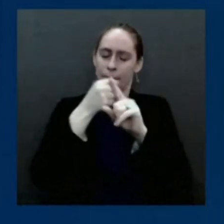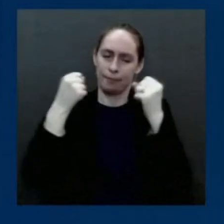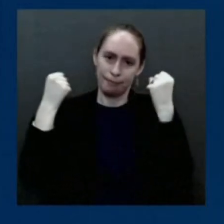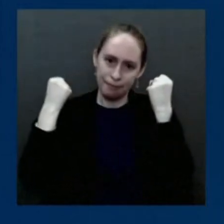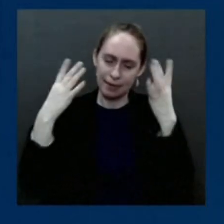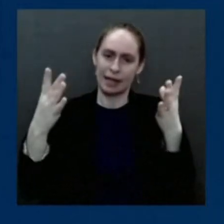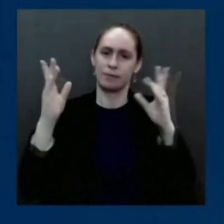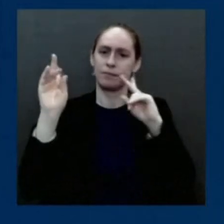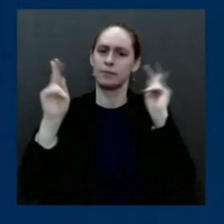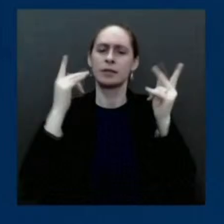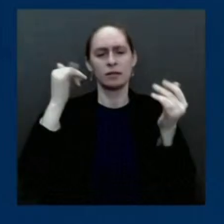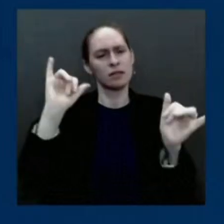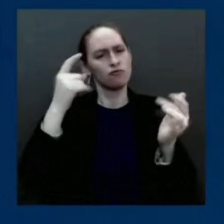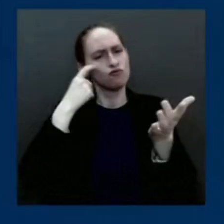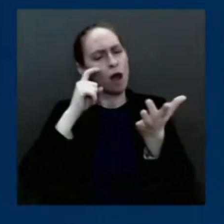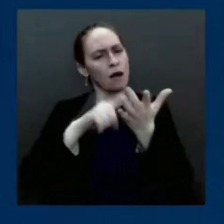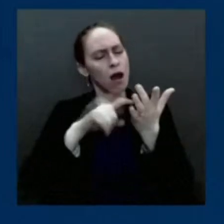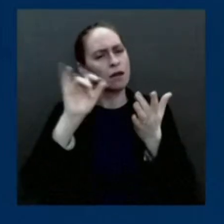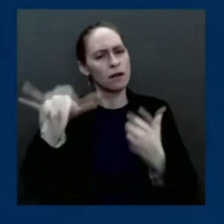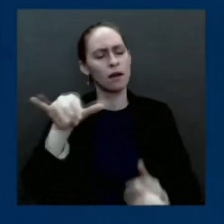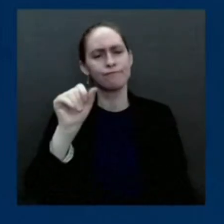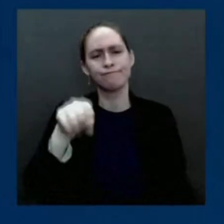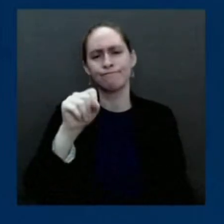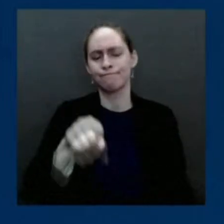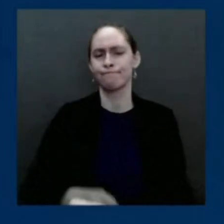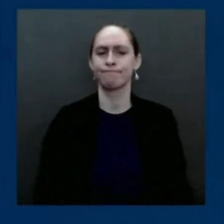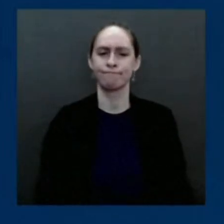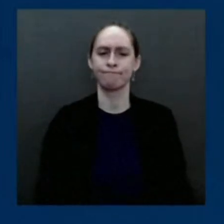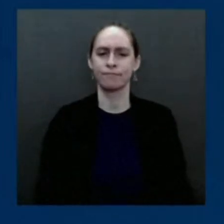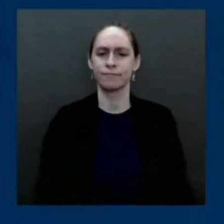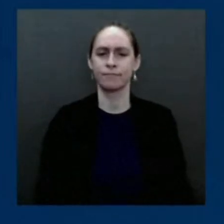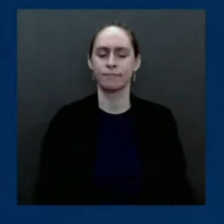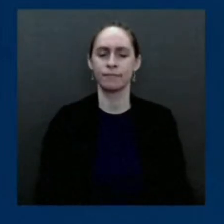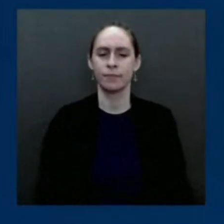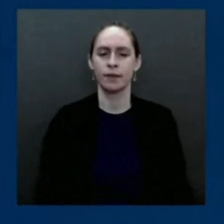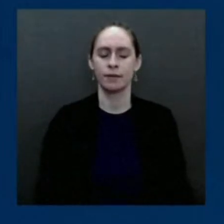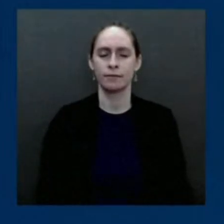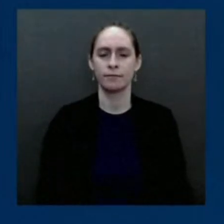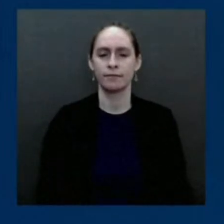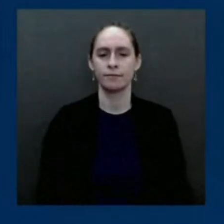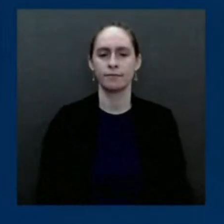REEMPHASIS. THE RISK OF SEVERE DISEASE FROM